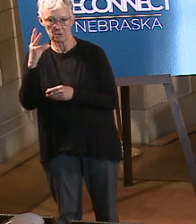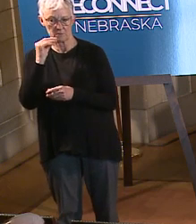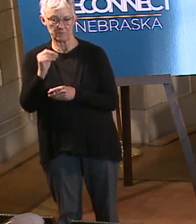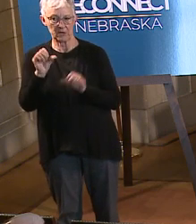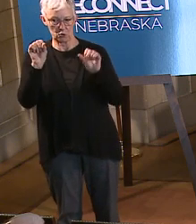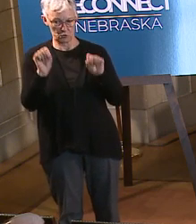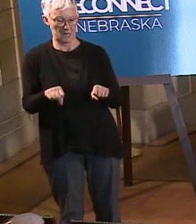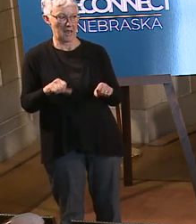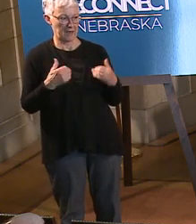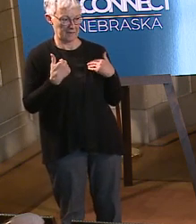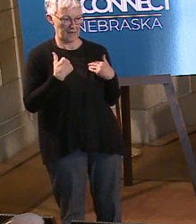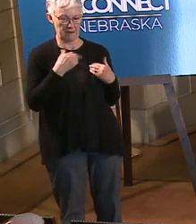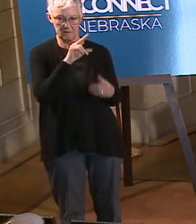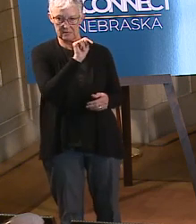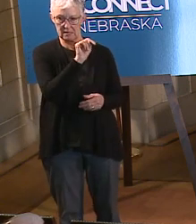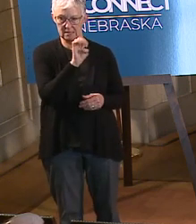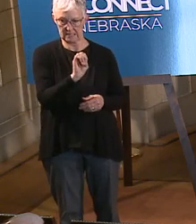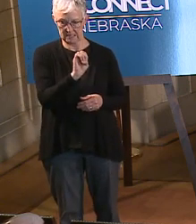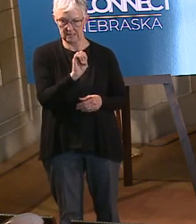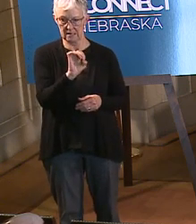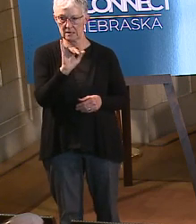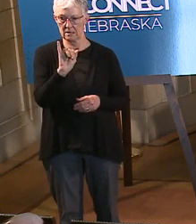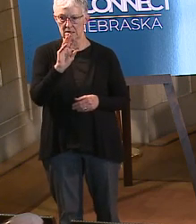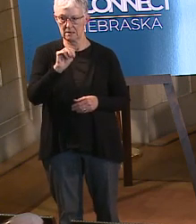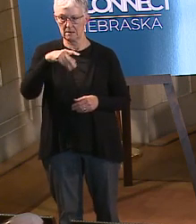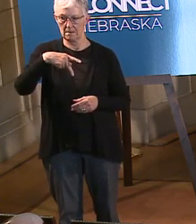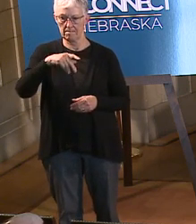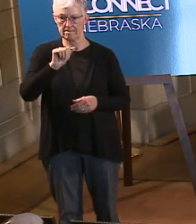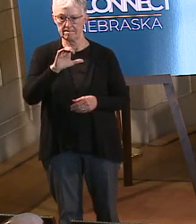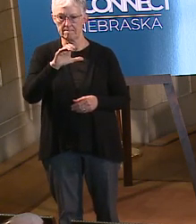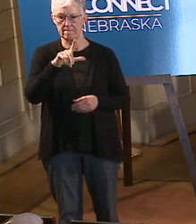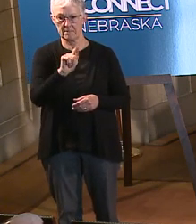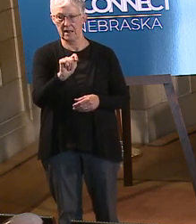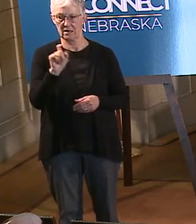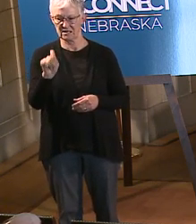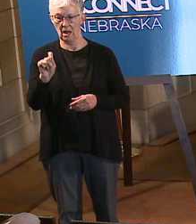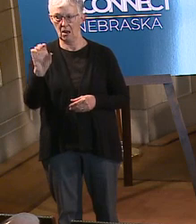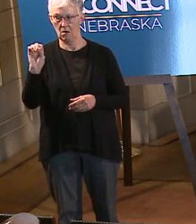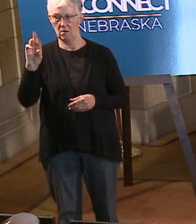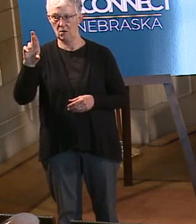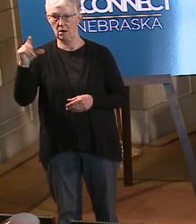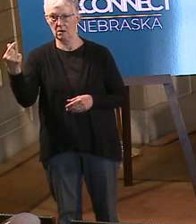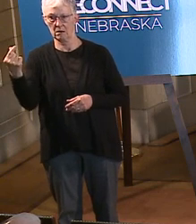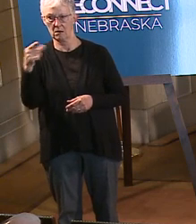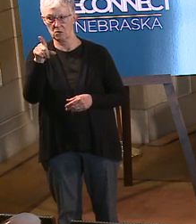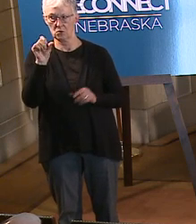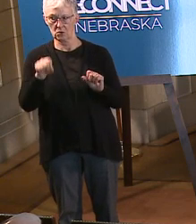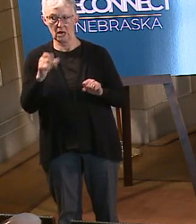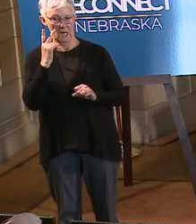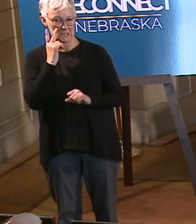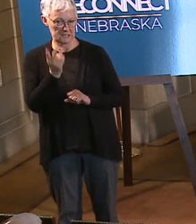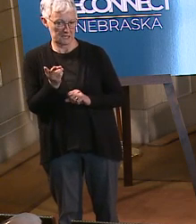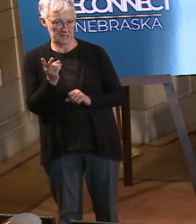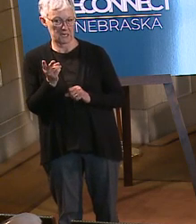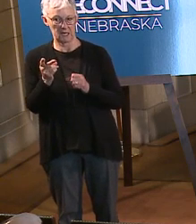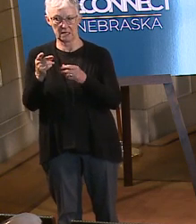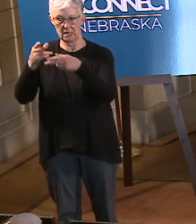STORIES AND MEMORIES AND THE